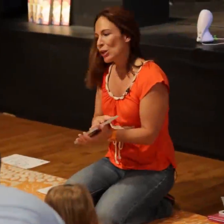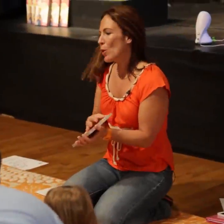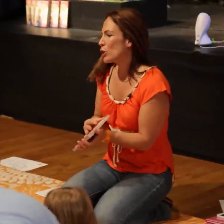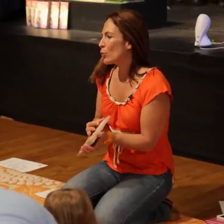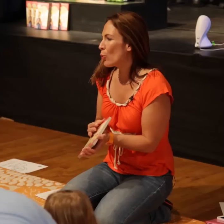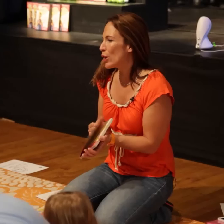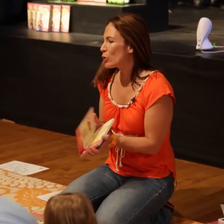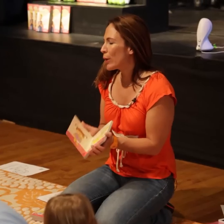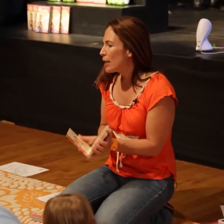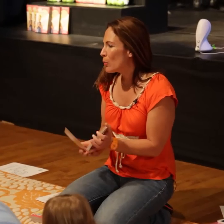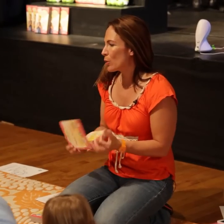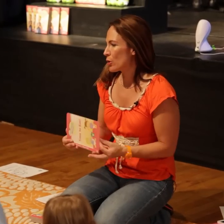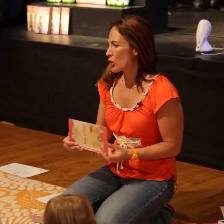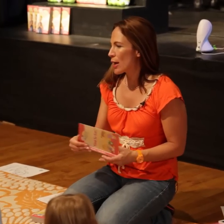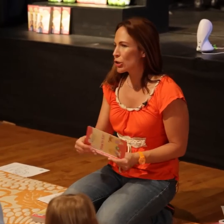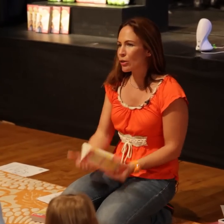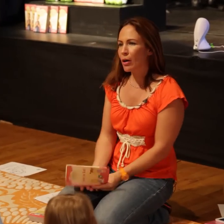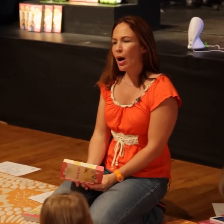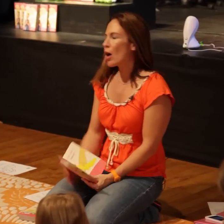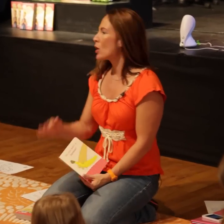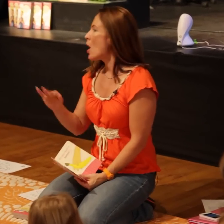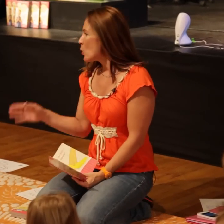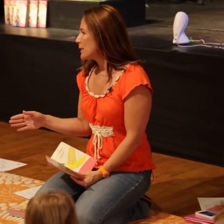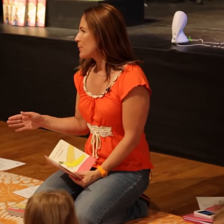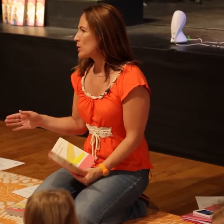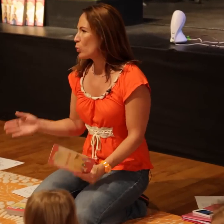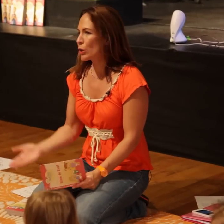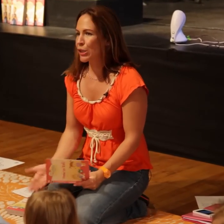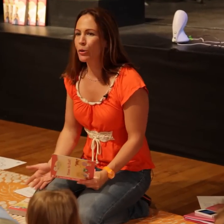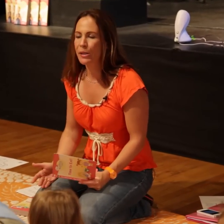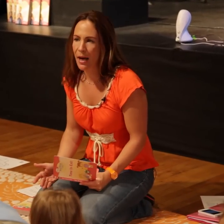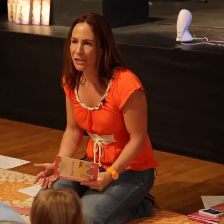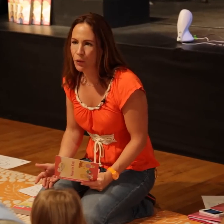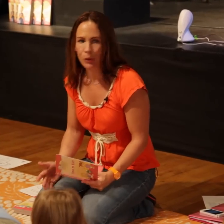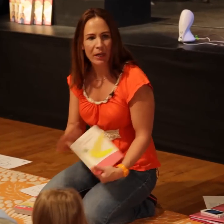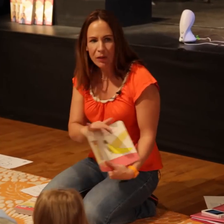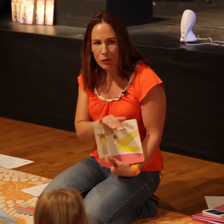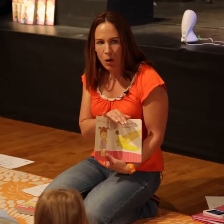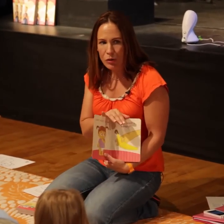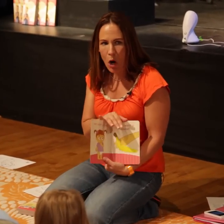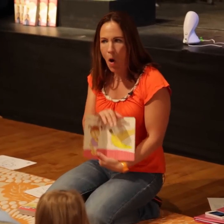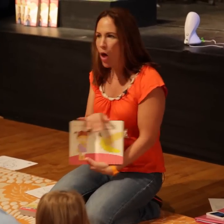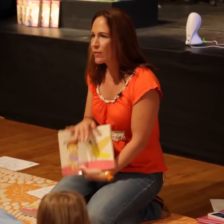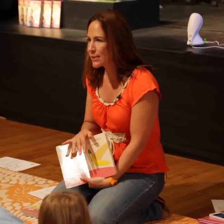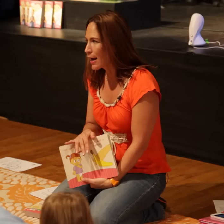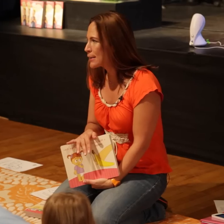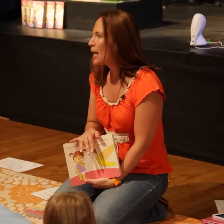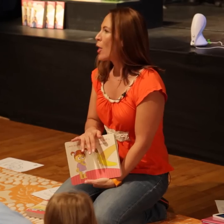So when you're reading a book with your child there are always going to be words that you know the signs for. So even if you don't know all of the signs,